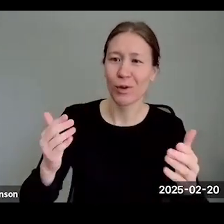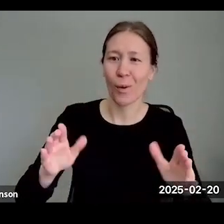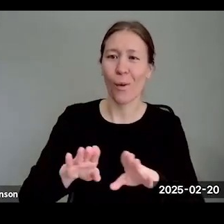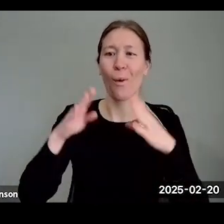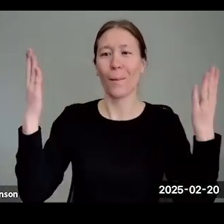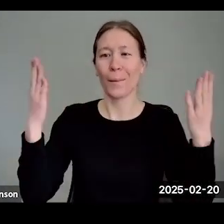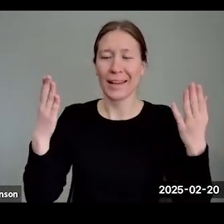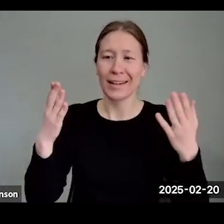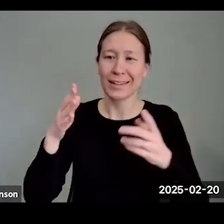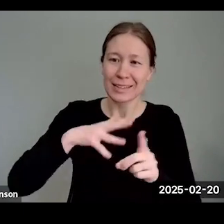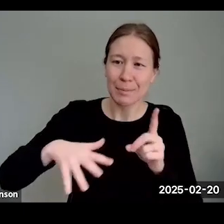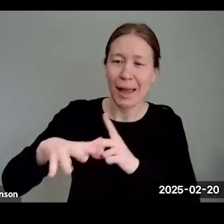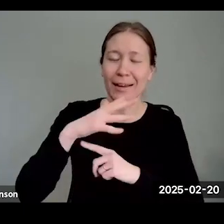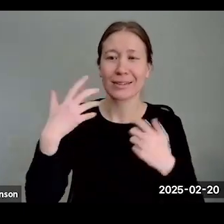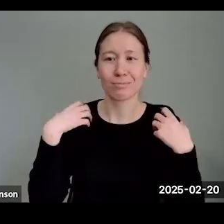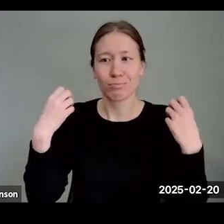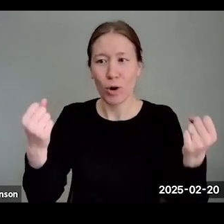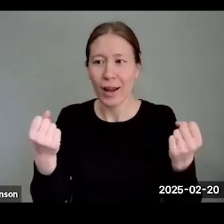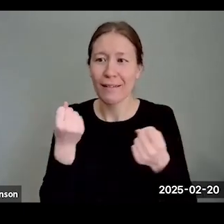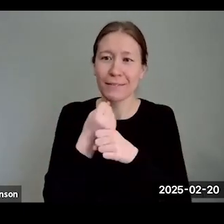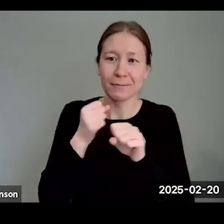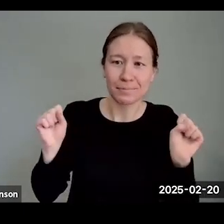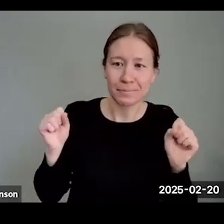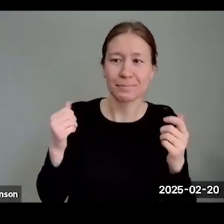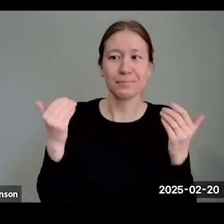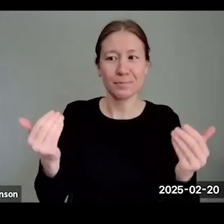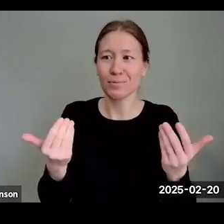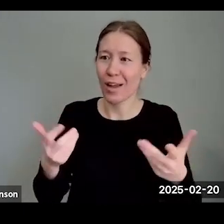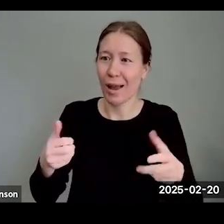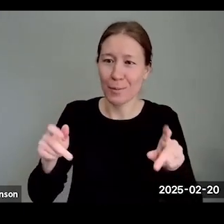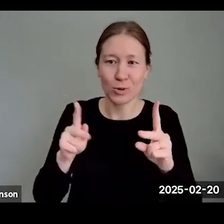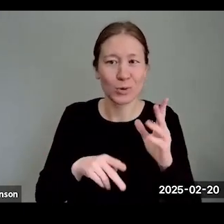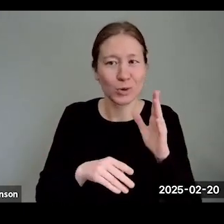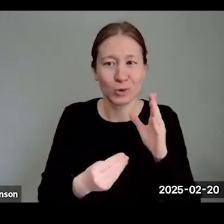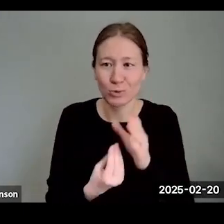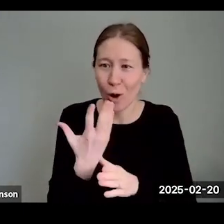This is an opportunity for growth and learning and everybody here is gonna be learning together.